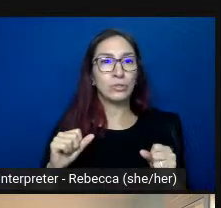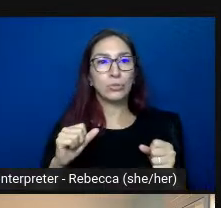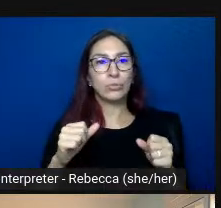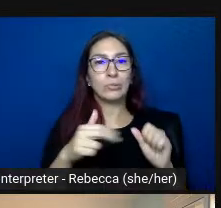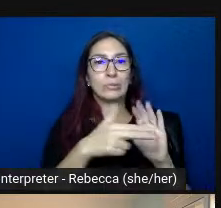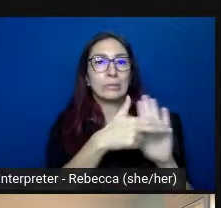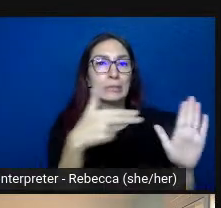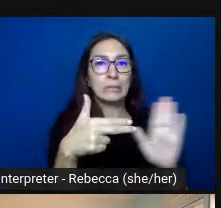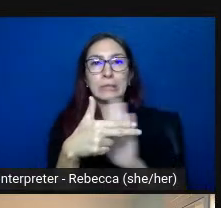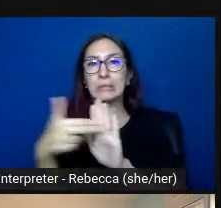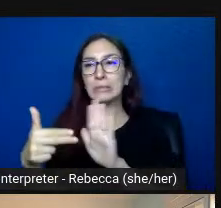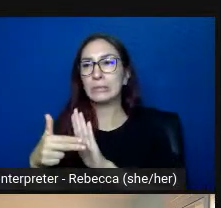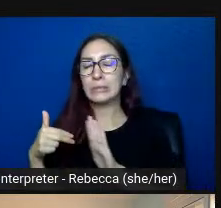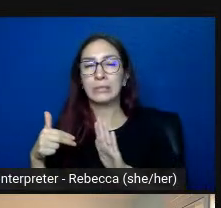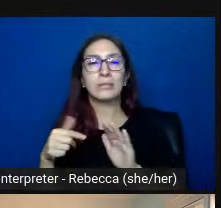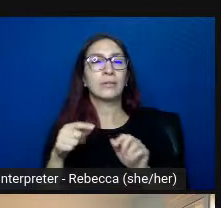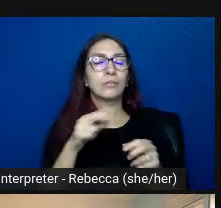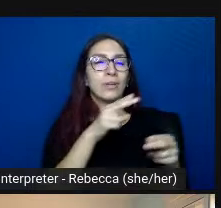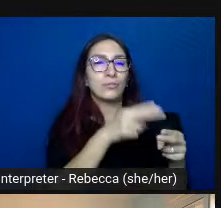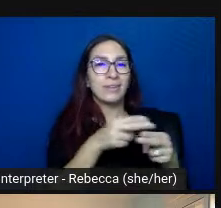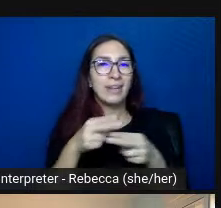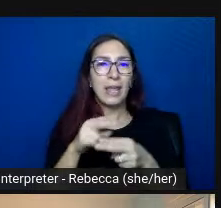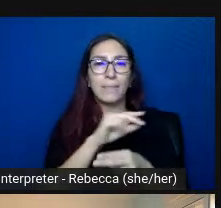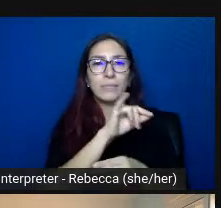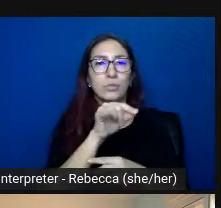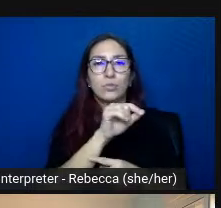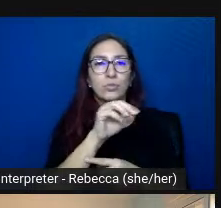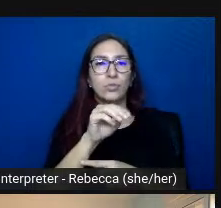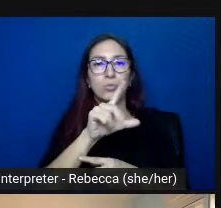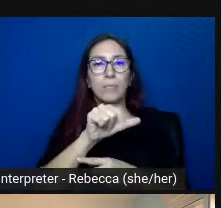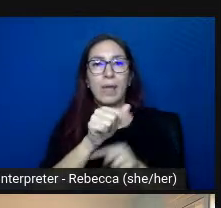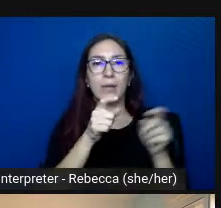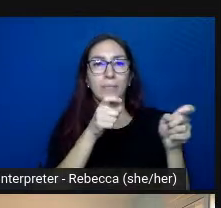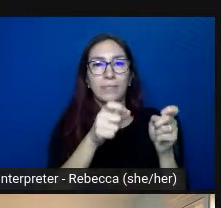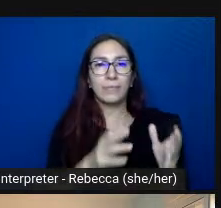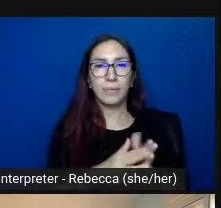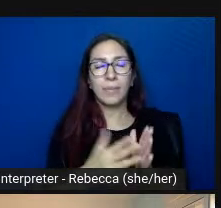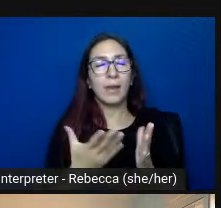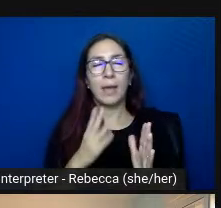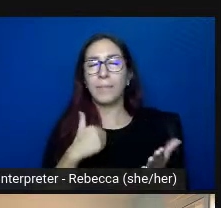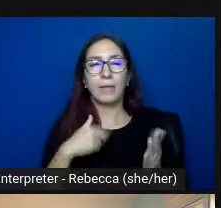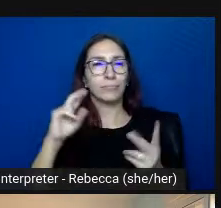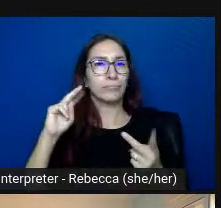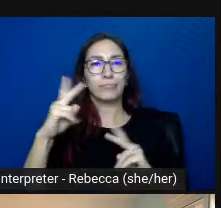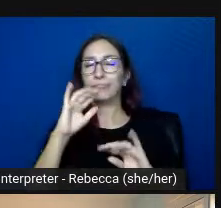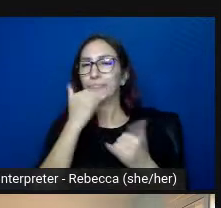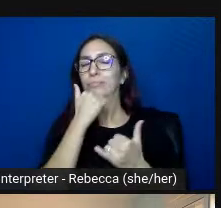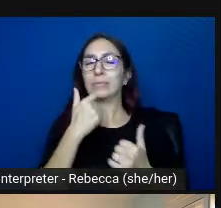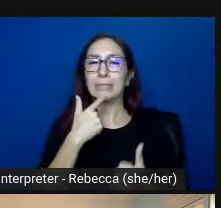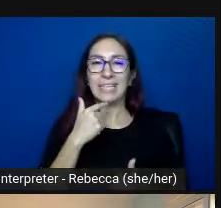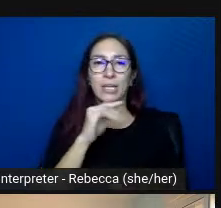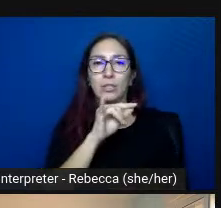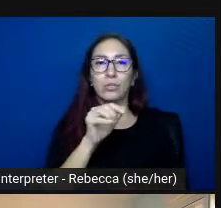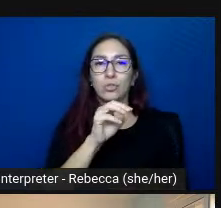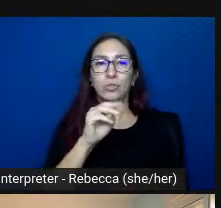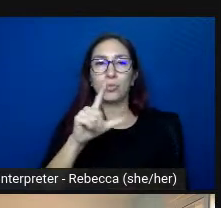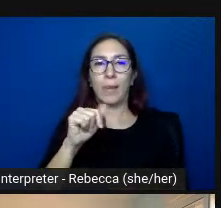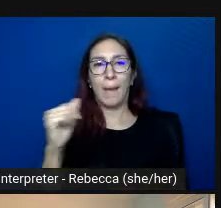So in this talk I will try to name Joomla